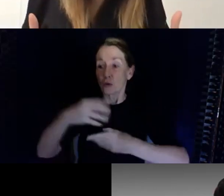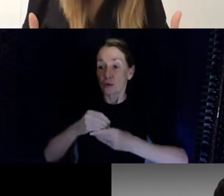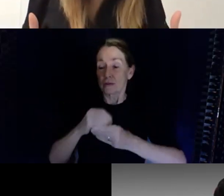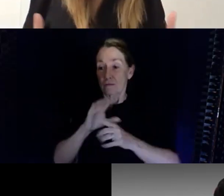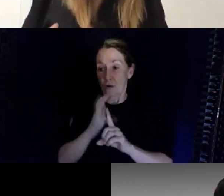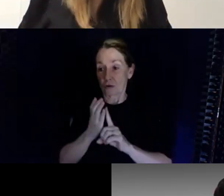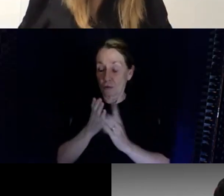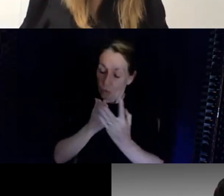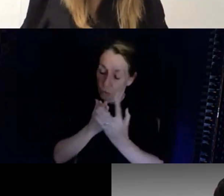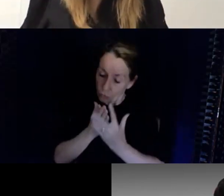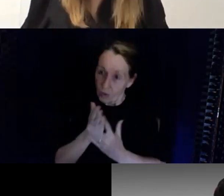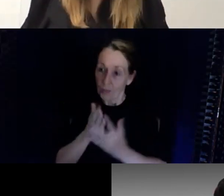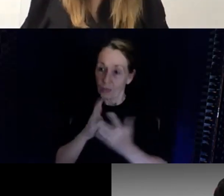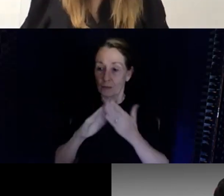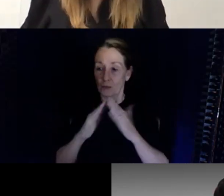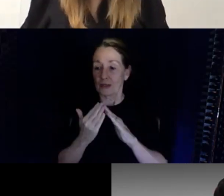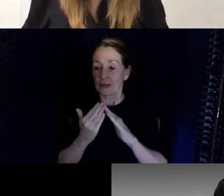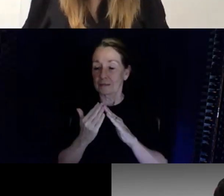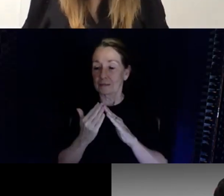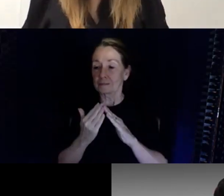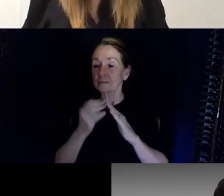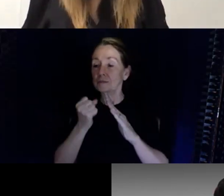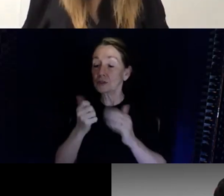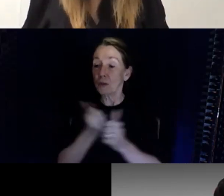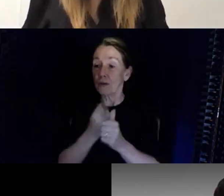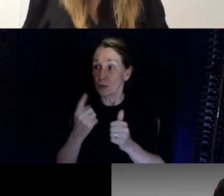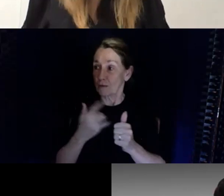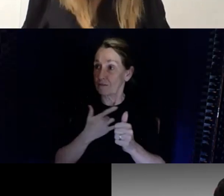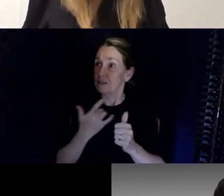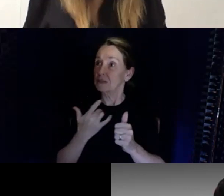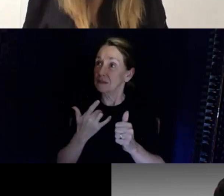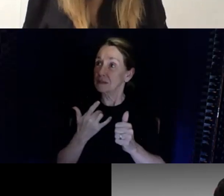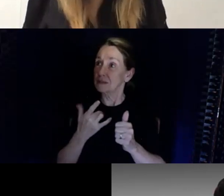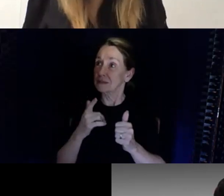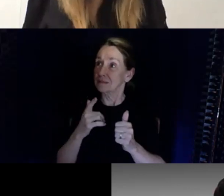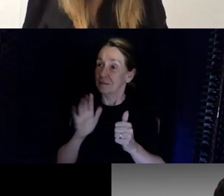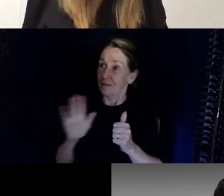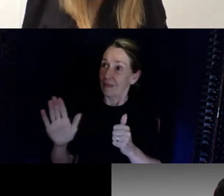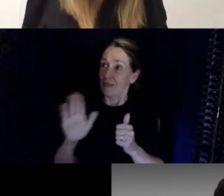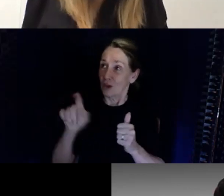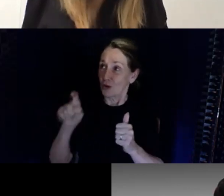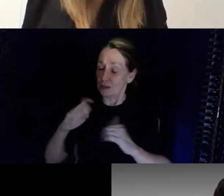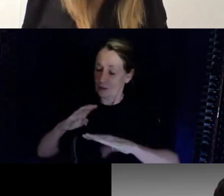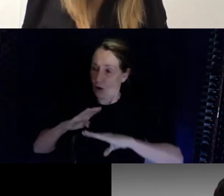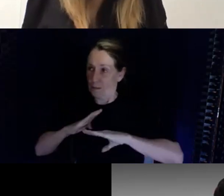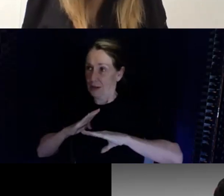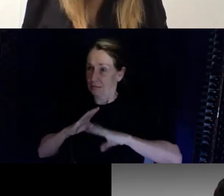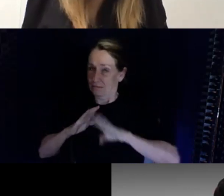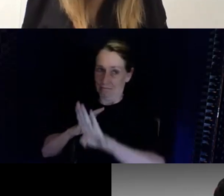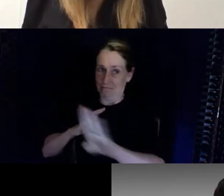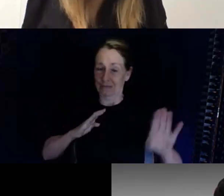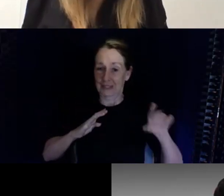AND I LOOK FORWARD TO THE CONTINUED DISCUSSIONS THAT THE COMMISSION HAS WITH THE COMMUNITY, INCLUDING RI RID AND RIAD TO TRY TO RESOLVE SOME OF THESE ISSUES.